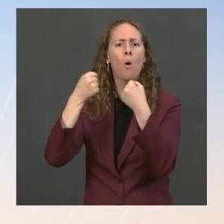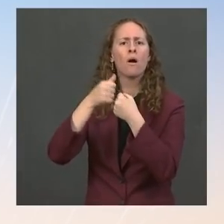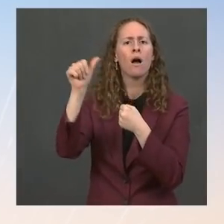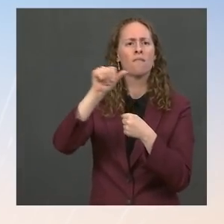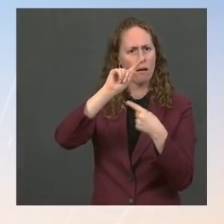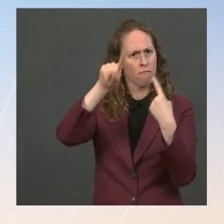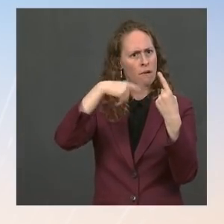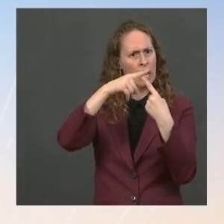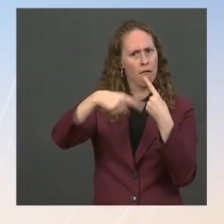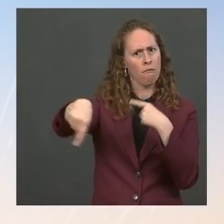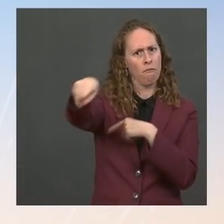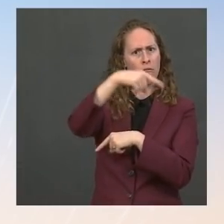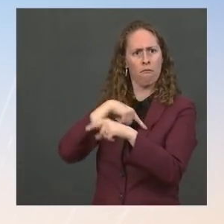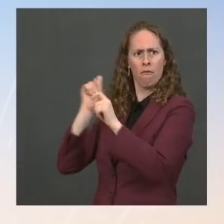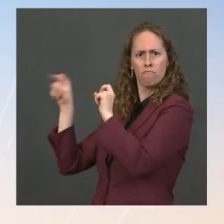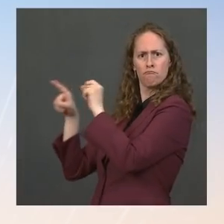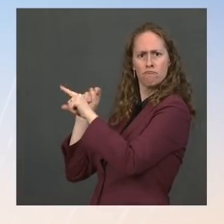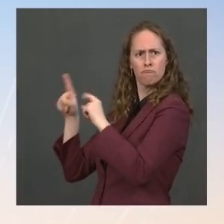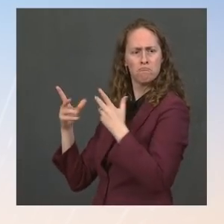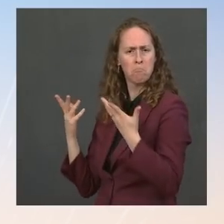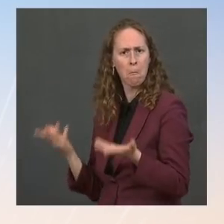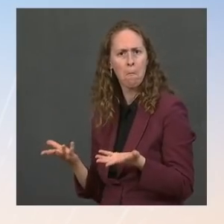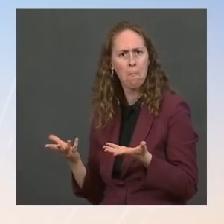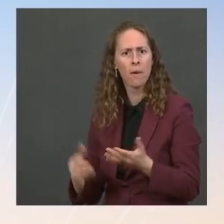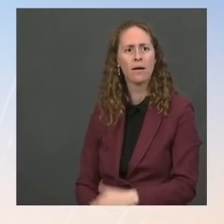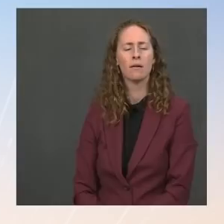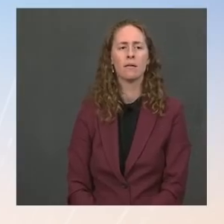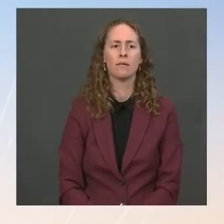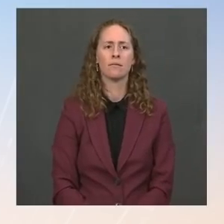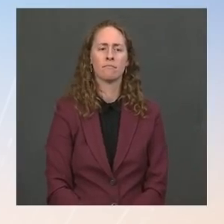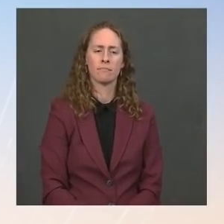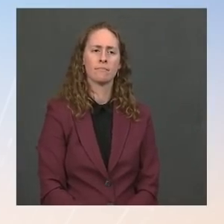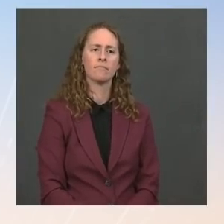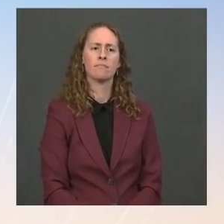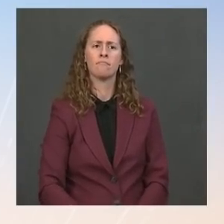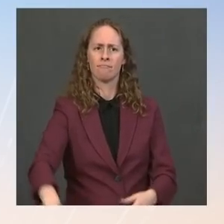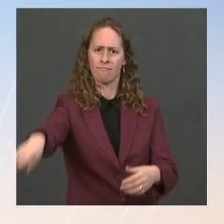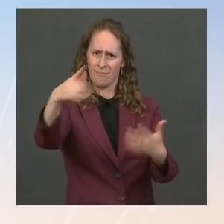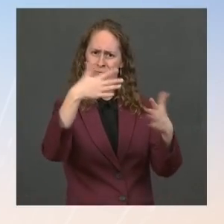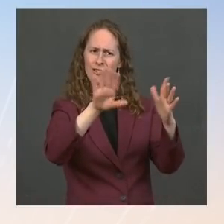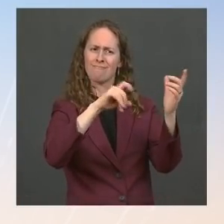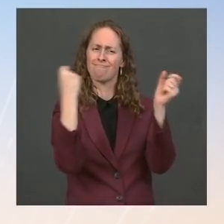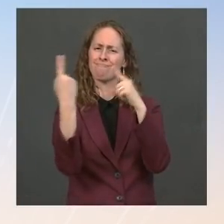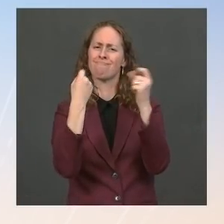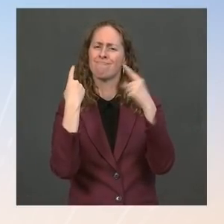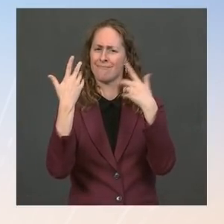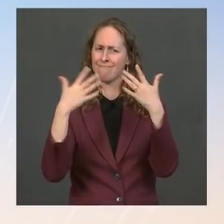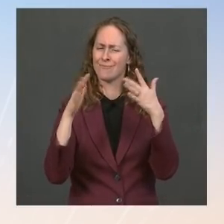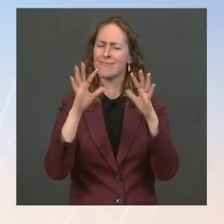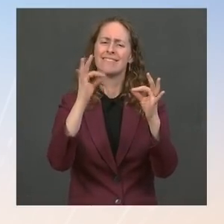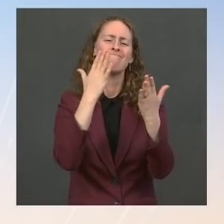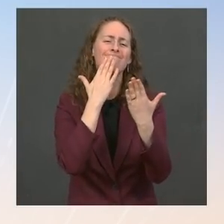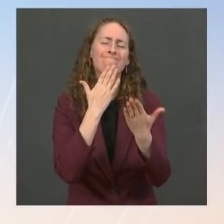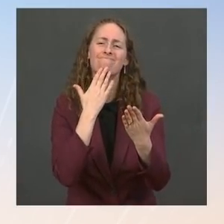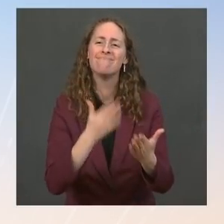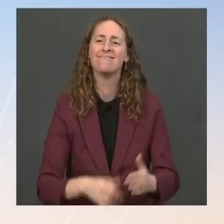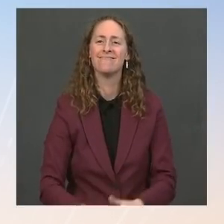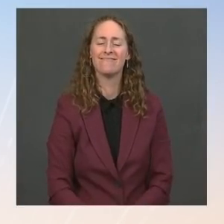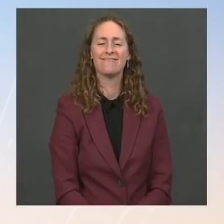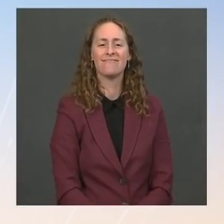or five times last week. So, I would point you to that. Thanks, everyone. The Press: Can we see about getting the Homeland Security Secretary to come here and answer --